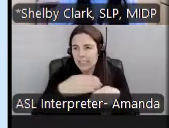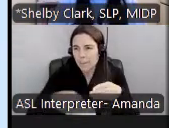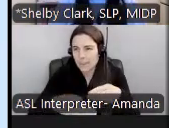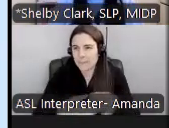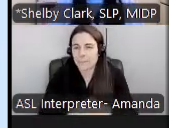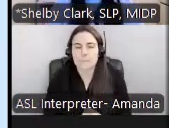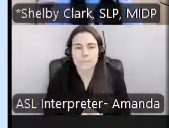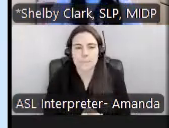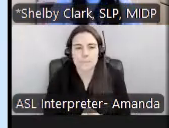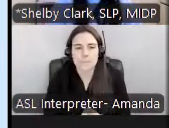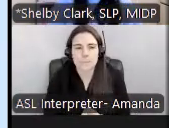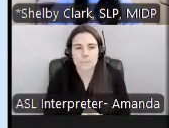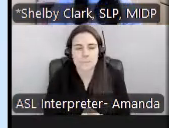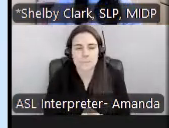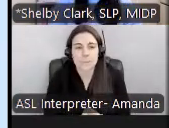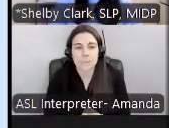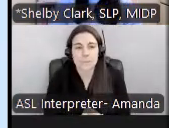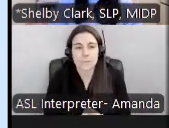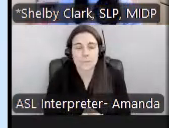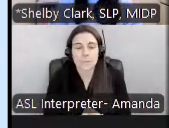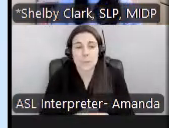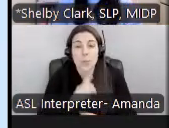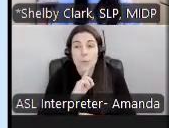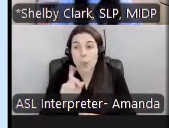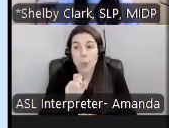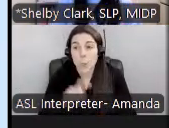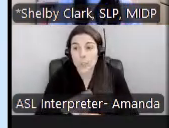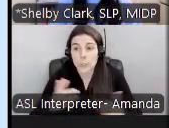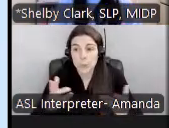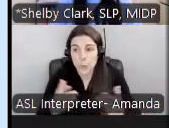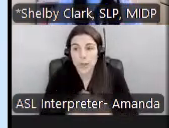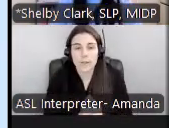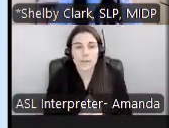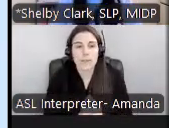So the real question what happens when we try to skip stages,